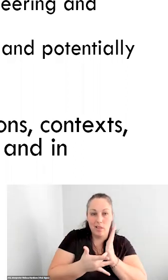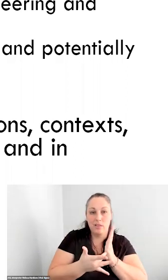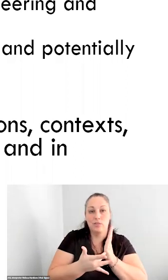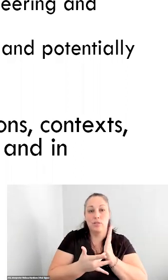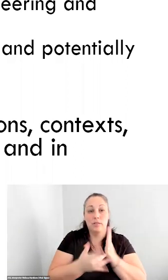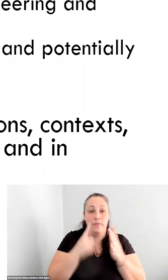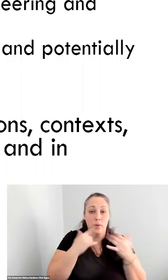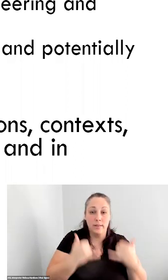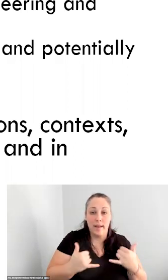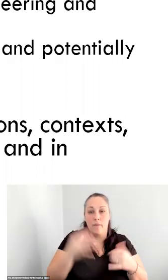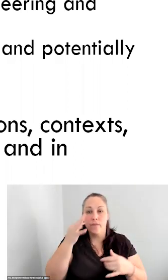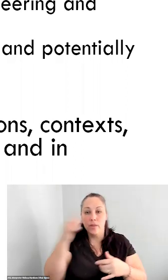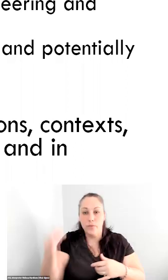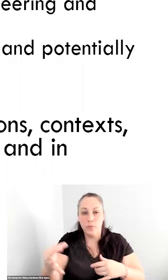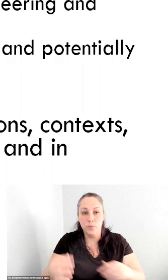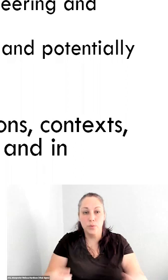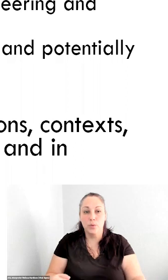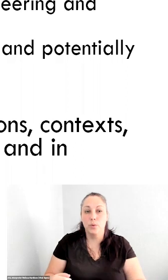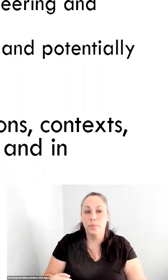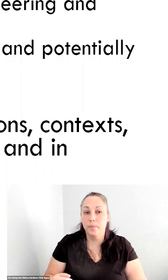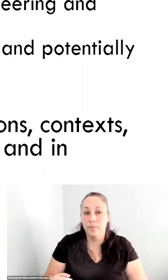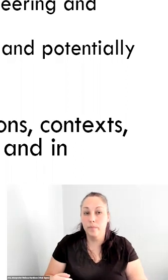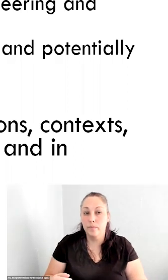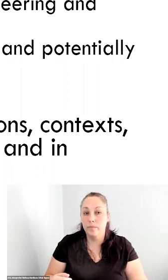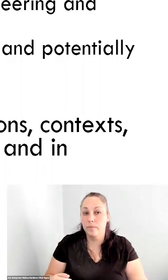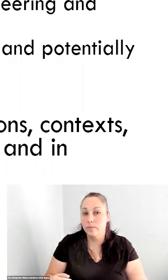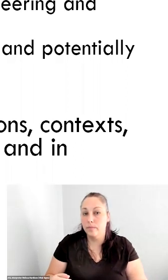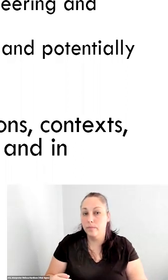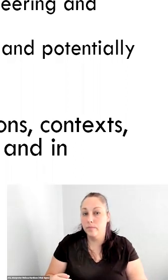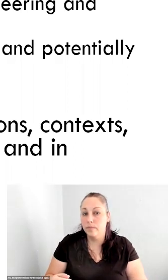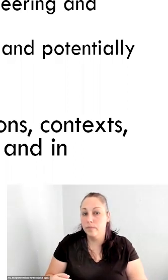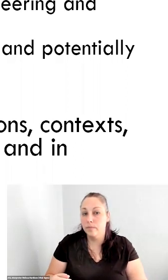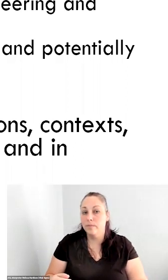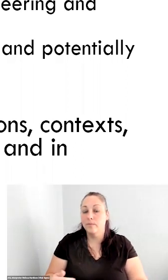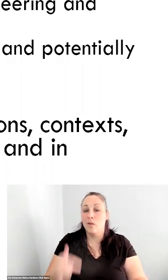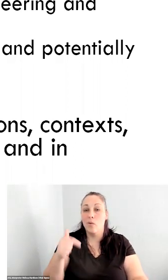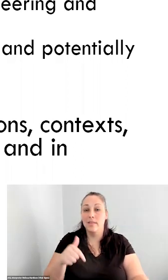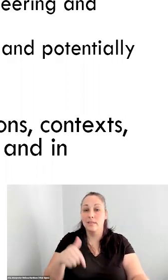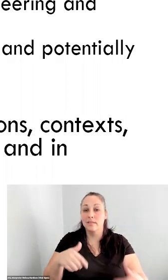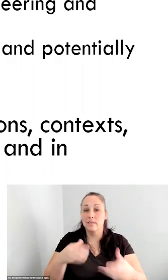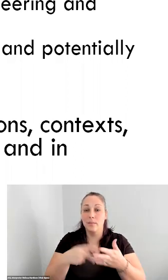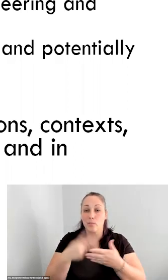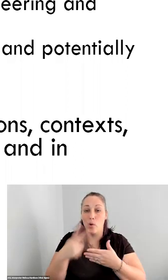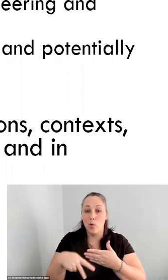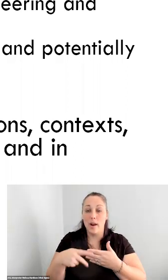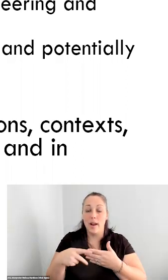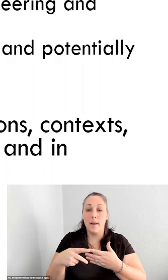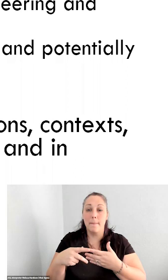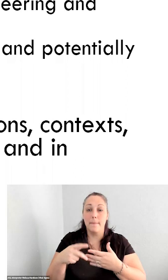The scope of the program is broad including teaching and learning STEM in the foundation areas that enable STEM.